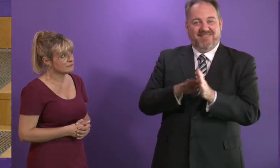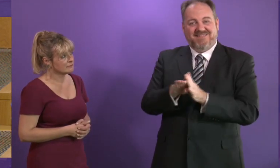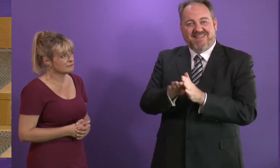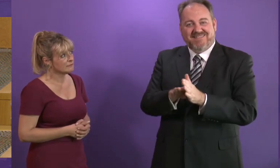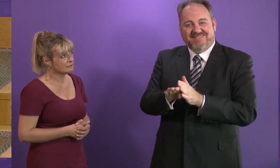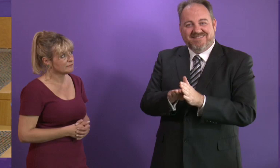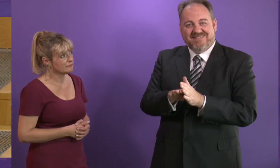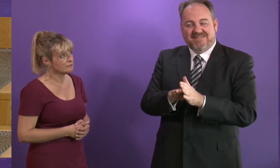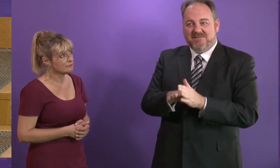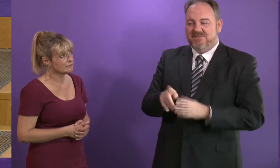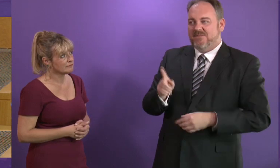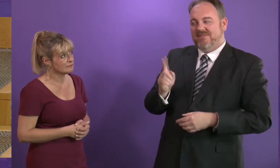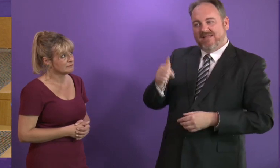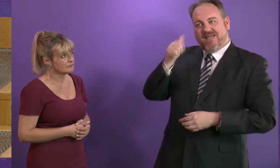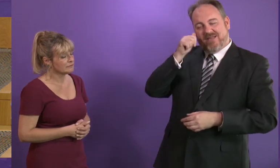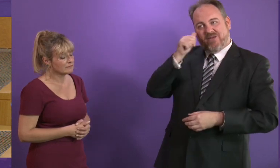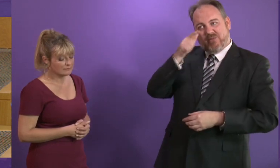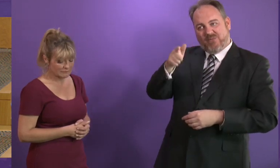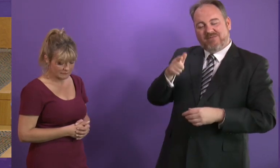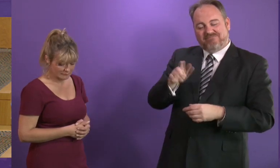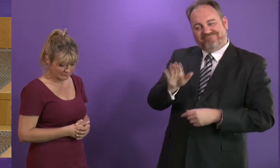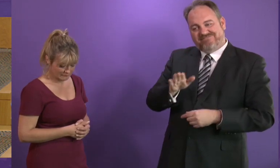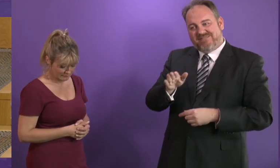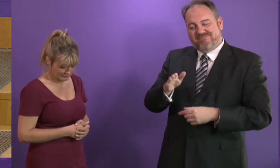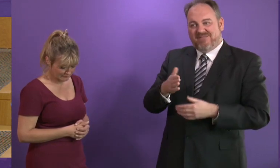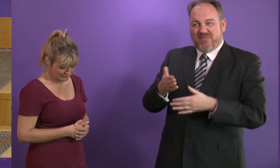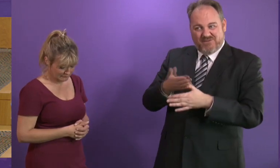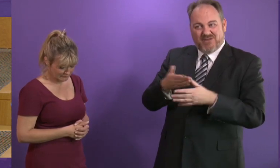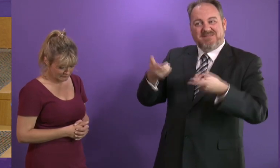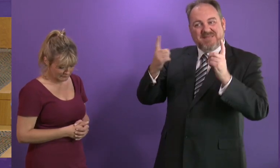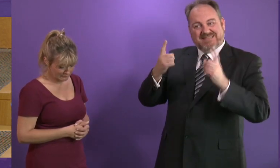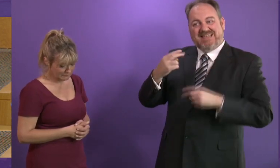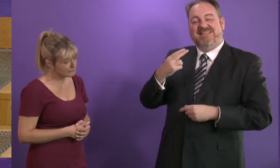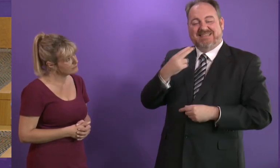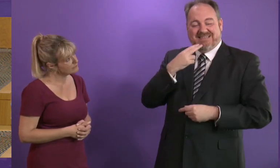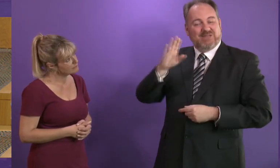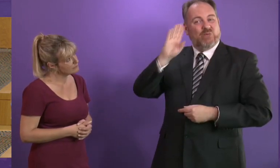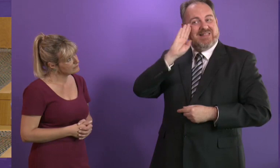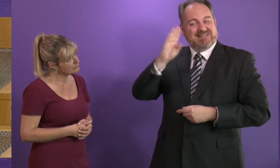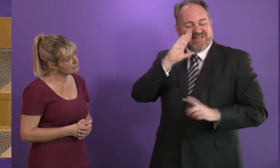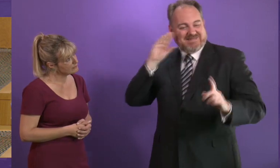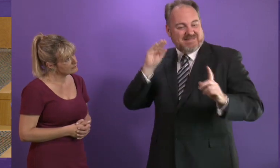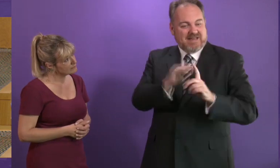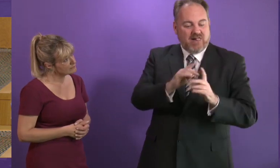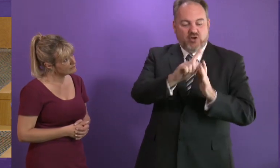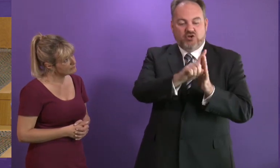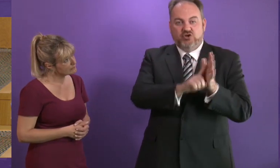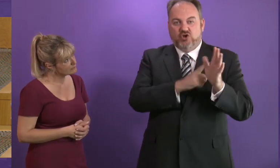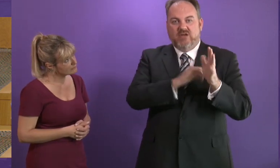day, but will the First Minister finally listen and tell him that he has to scrap the tests?